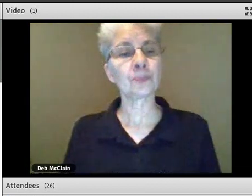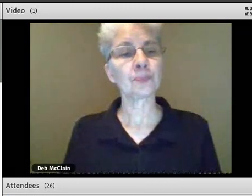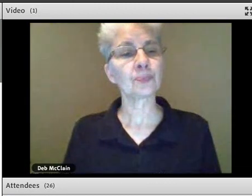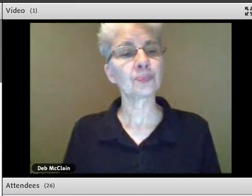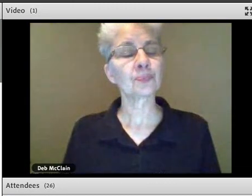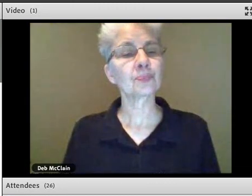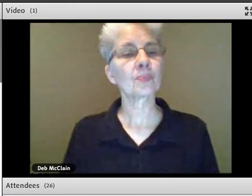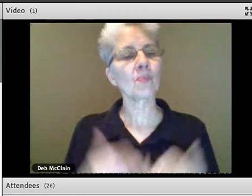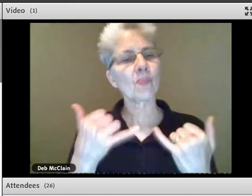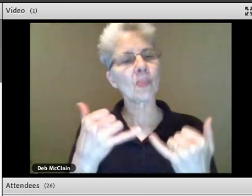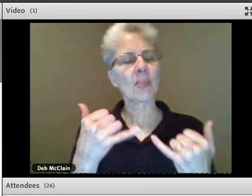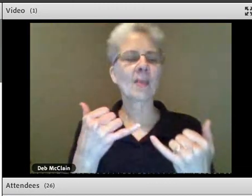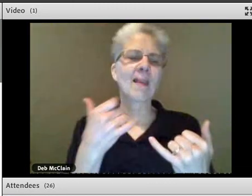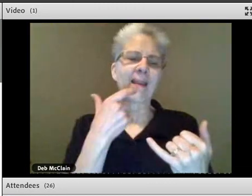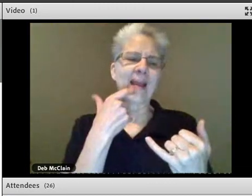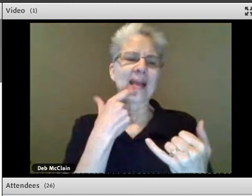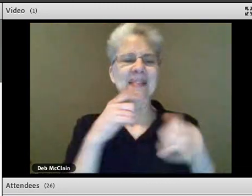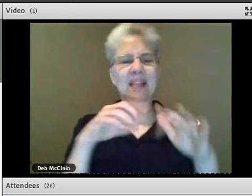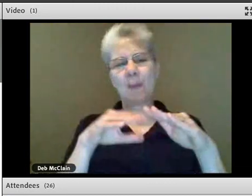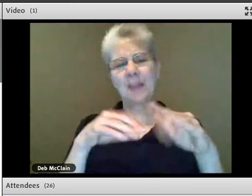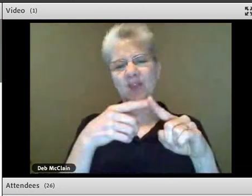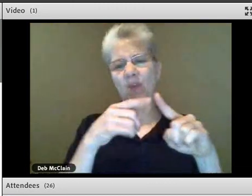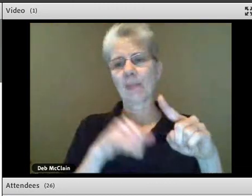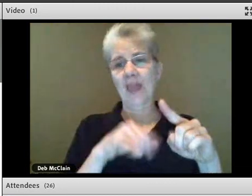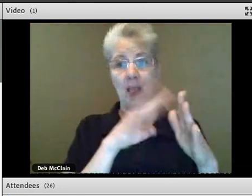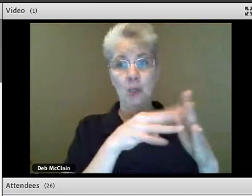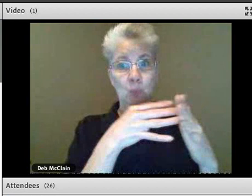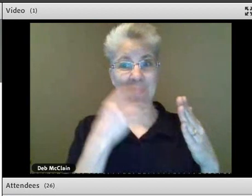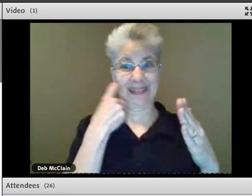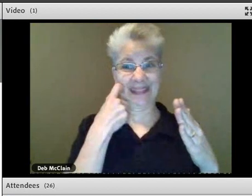So based of off that grid, now we're kind of focusing on